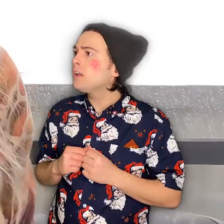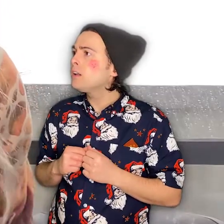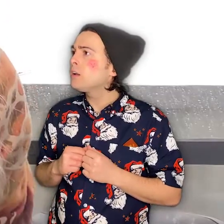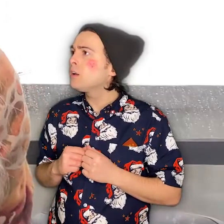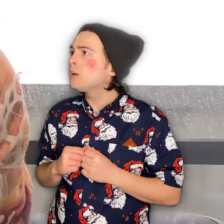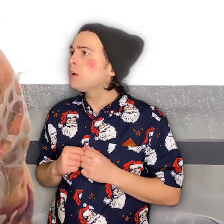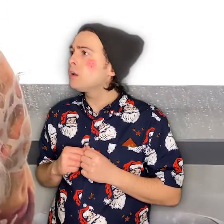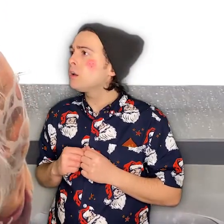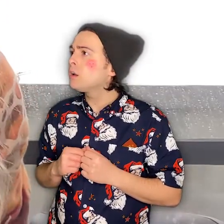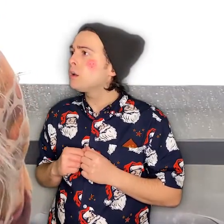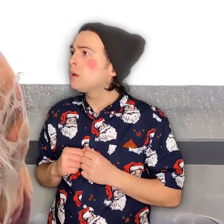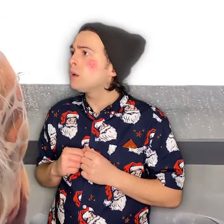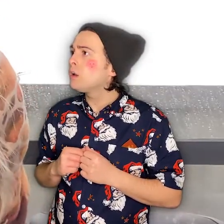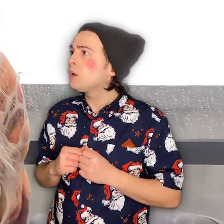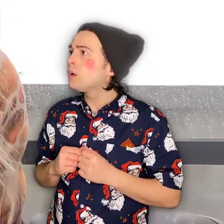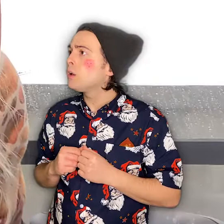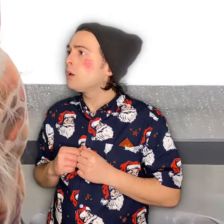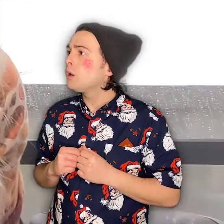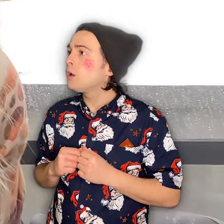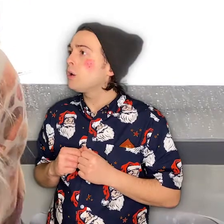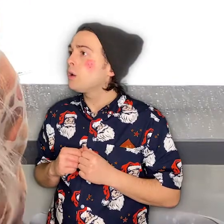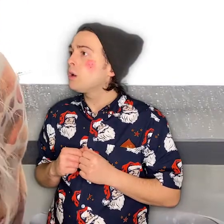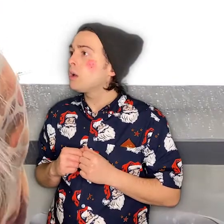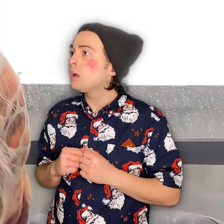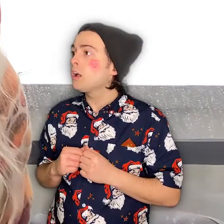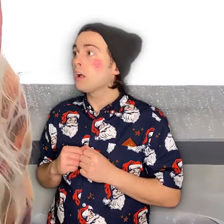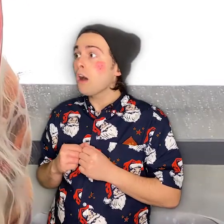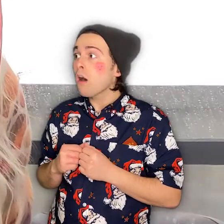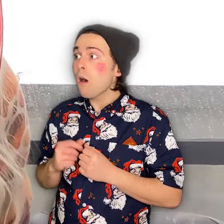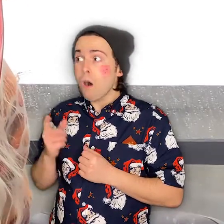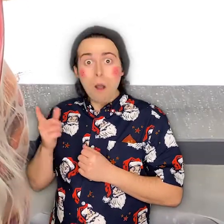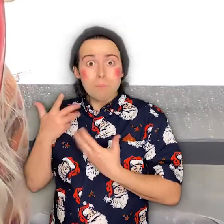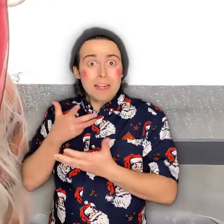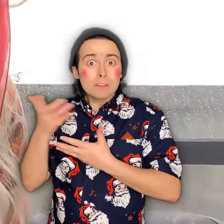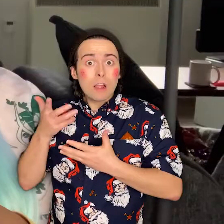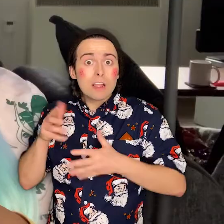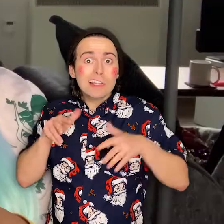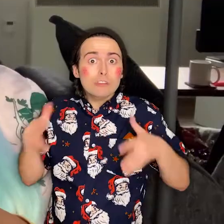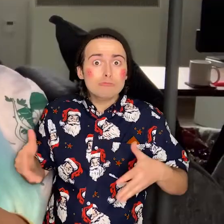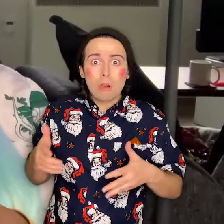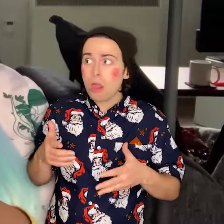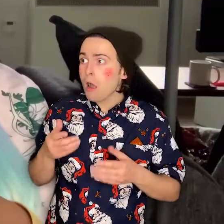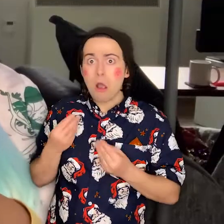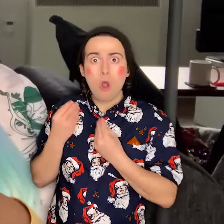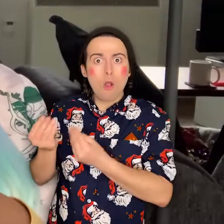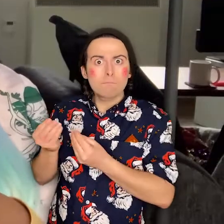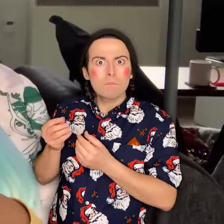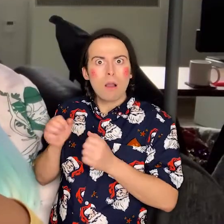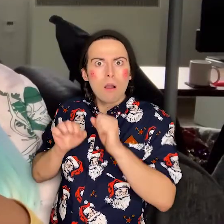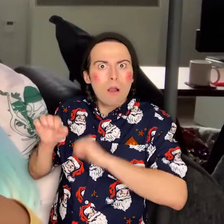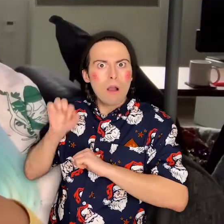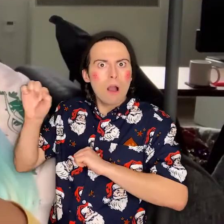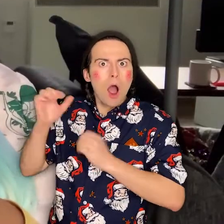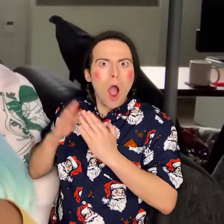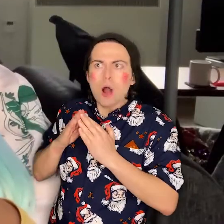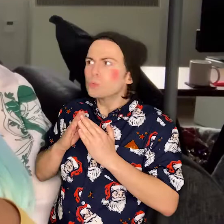talking to Cinderella and she asked if you wanted some help cleaning the house before Christmas? Cindy – That would be magic but are you